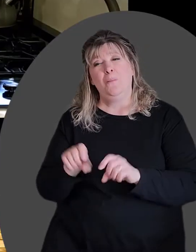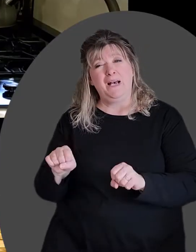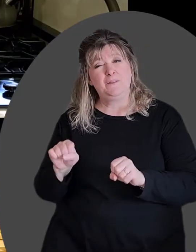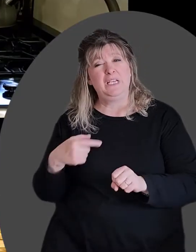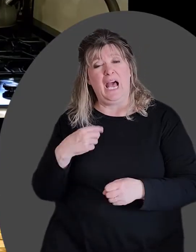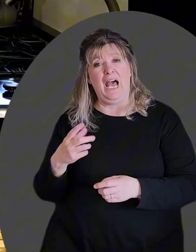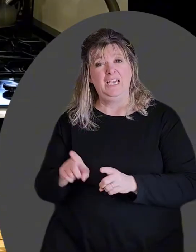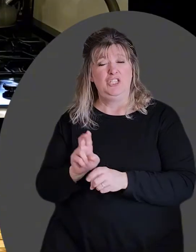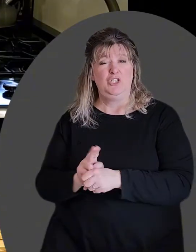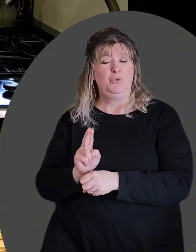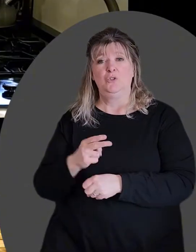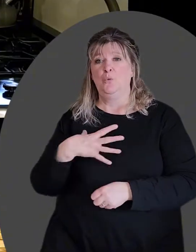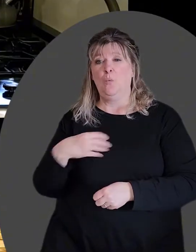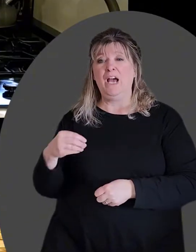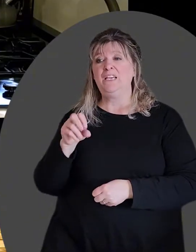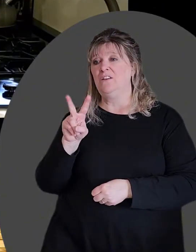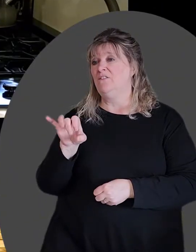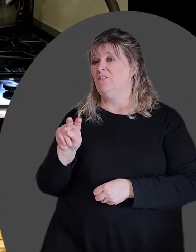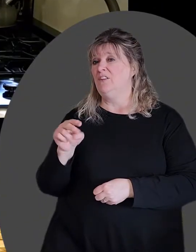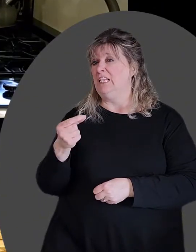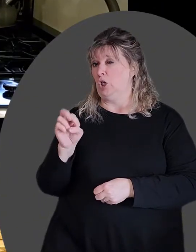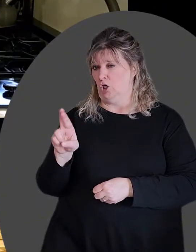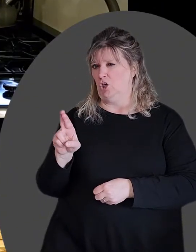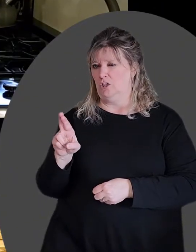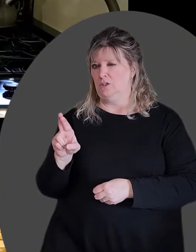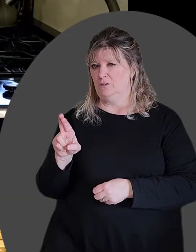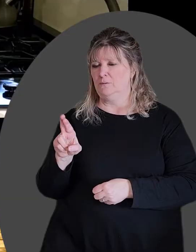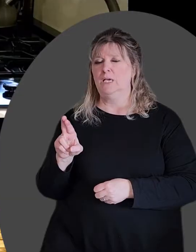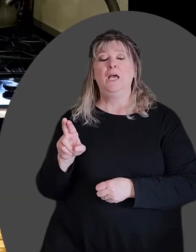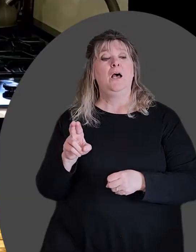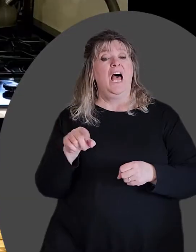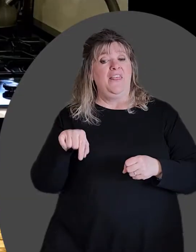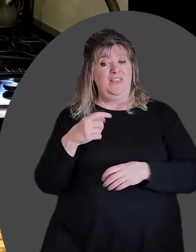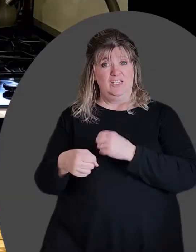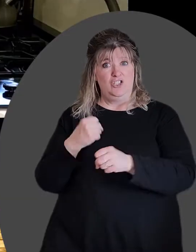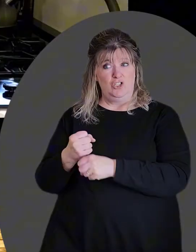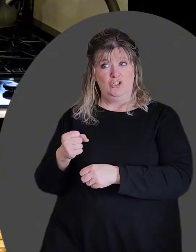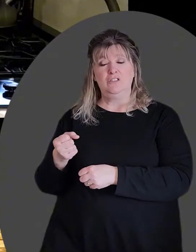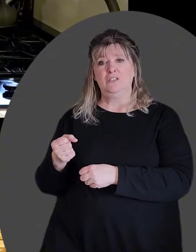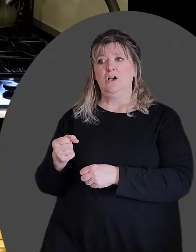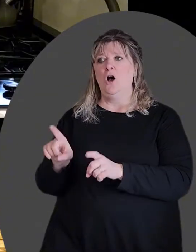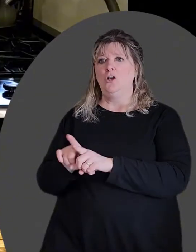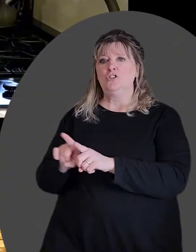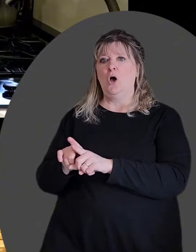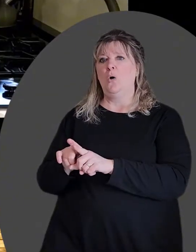instead of apple cider vinegar this year's batch also turned out a little bit thicker than last year's